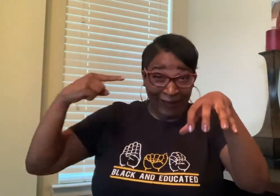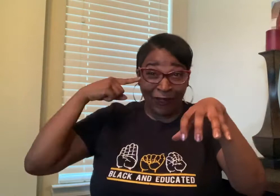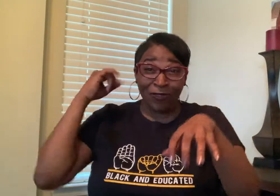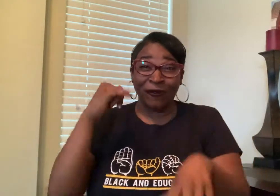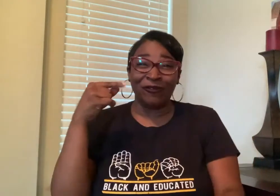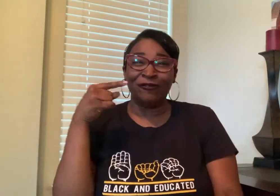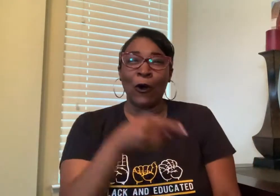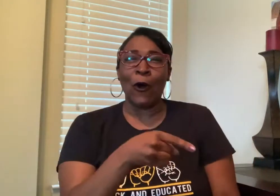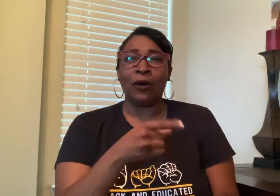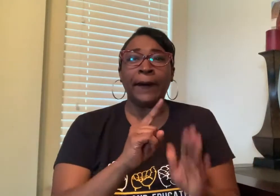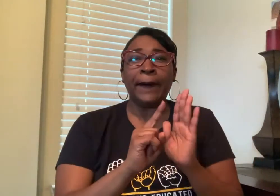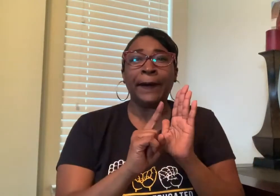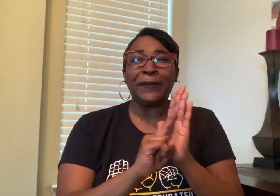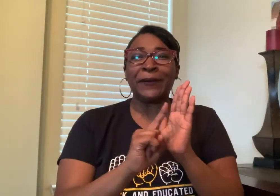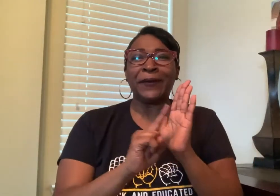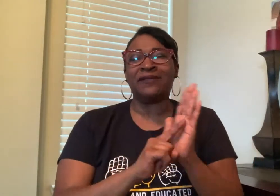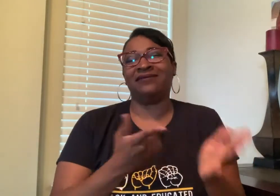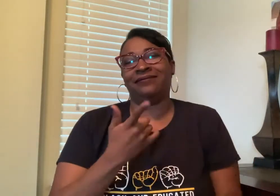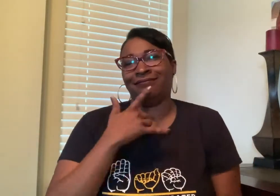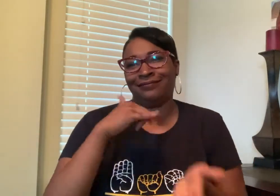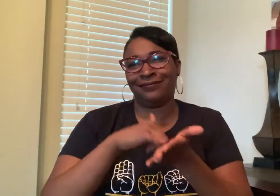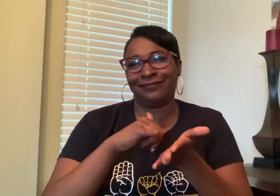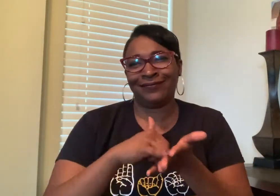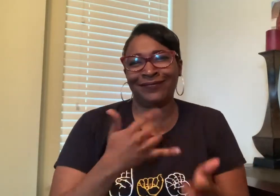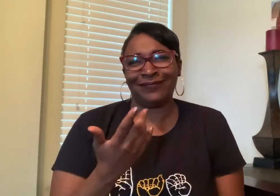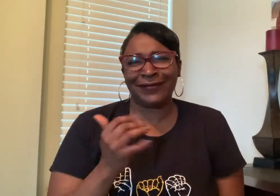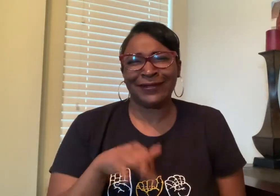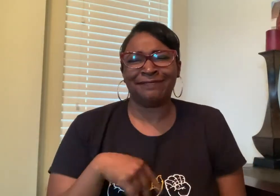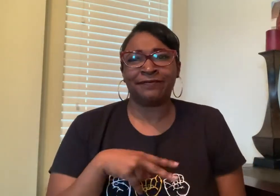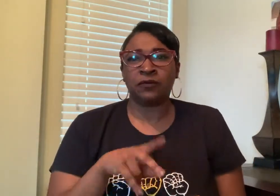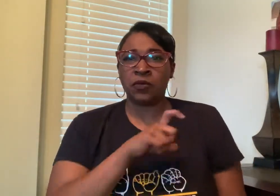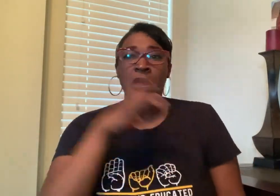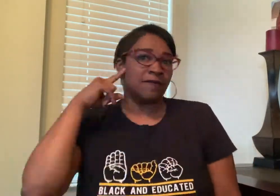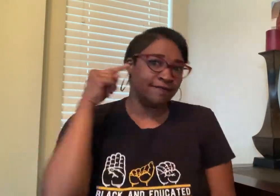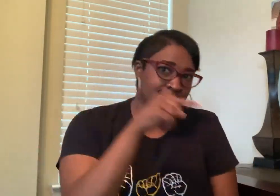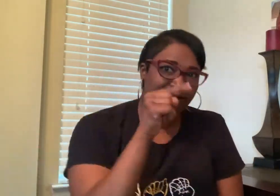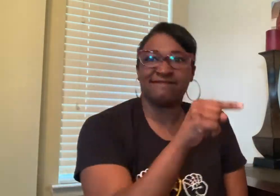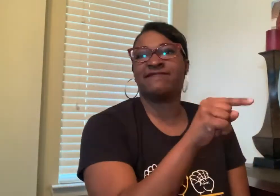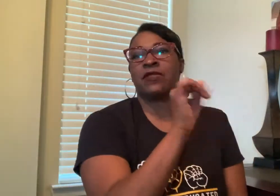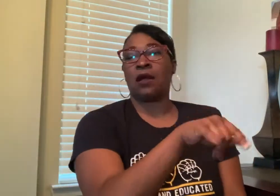the walls, across the property and to the neighbors in the house next door!